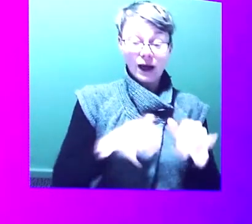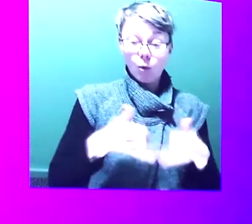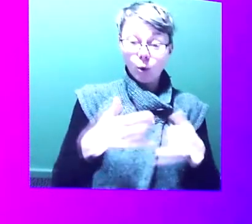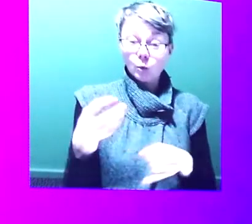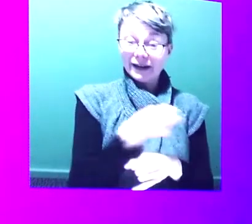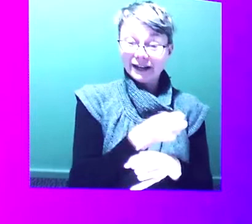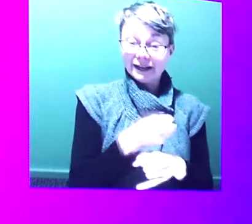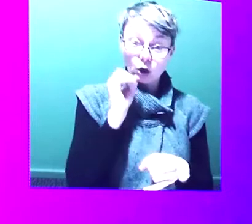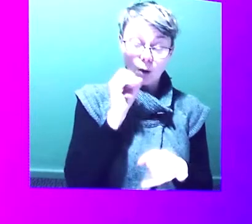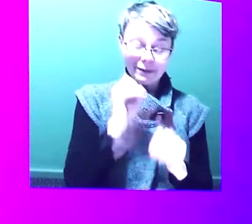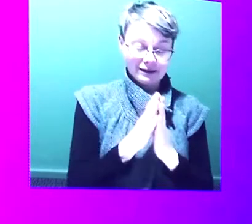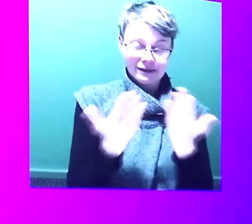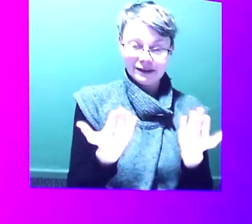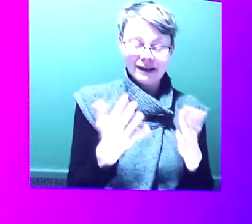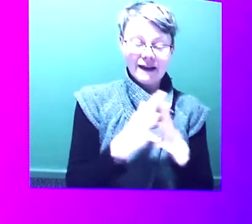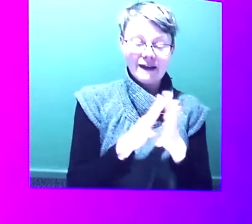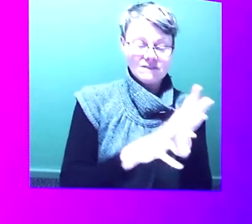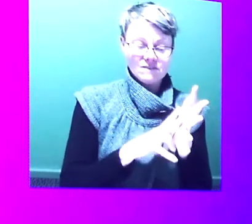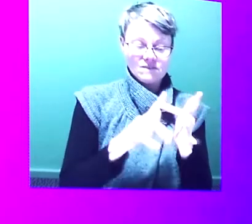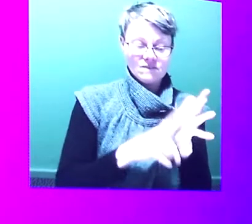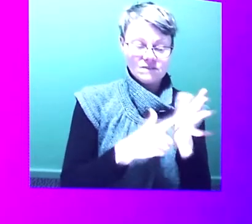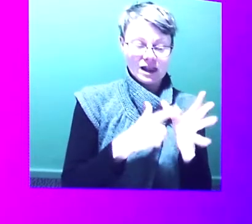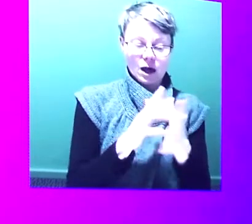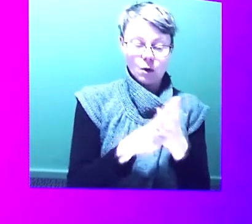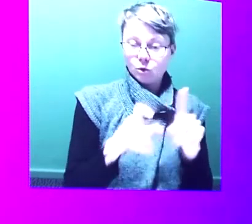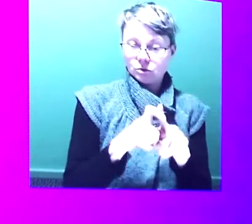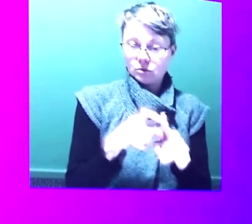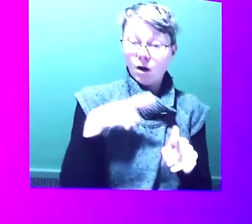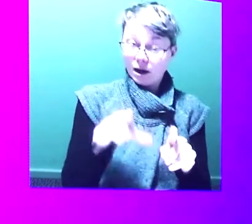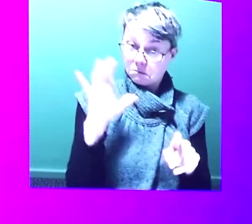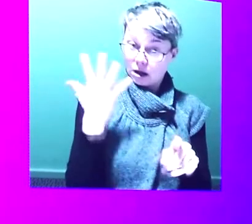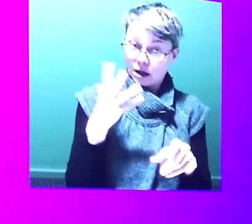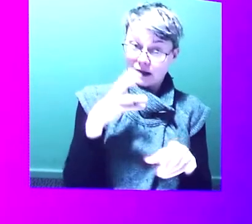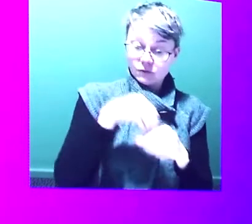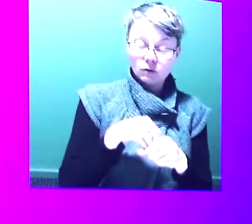involvement with the Refugee Art Project, which is a non-profit community arts organisation that he co-founded